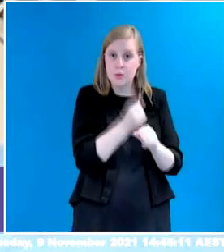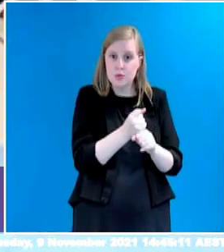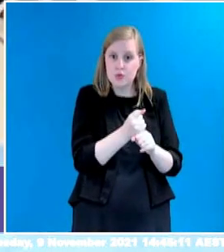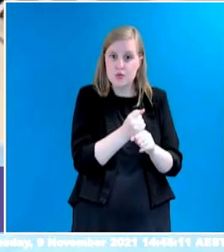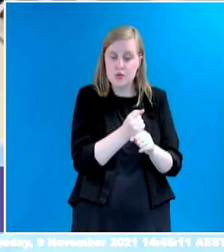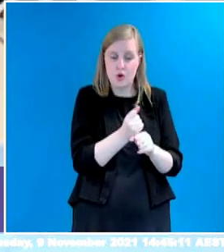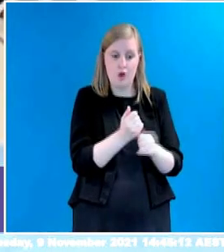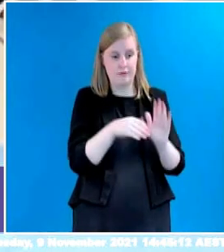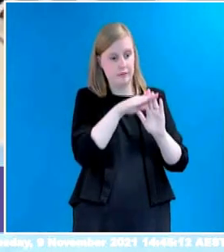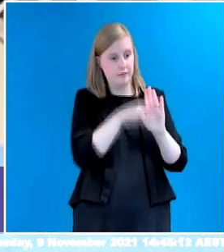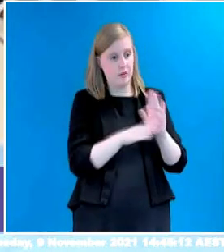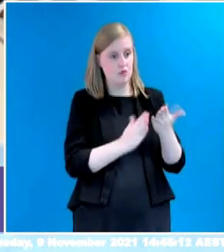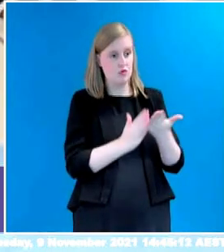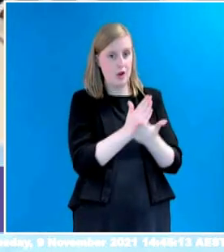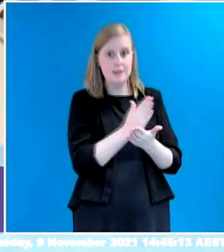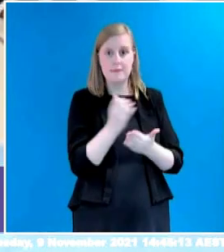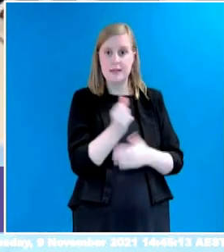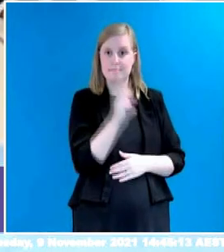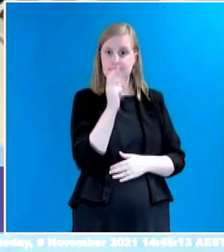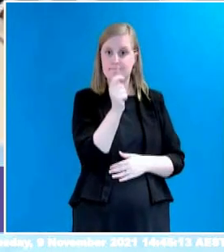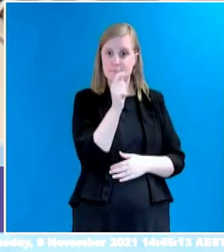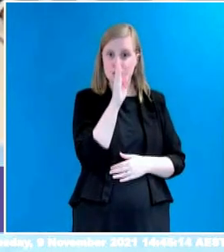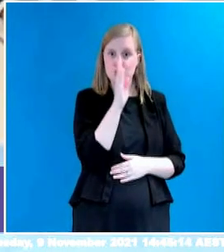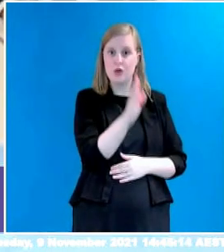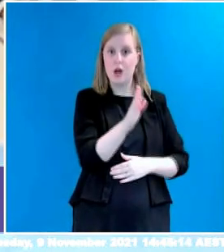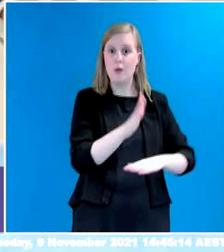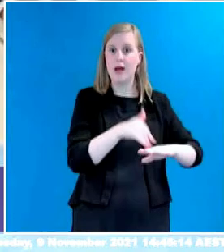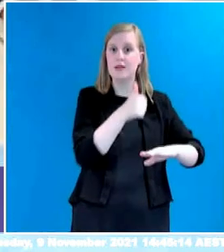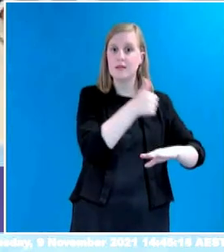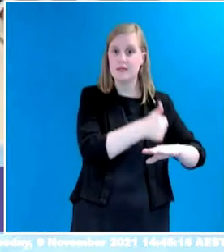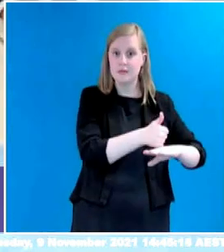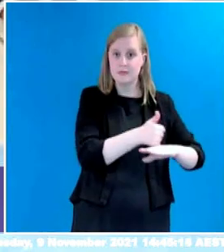What does that mean for Australia, when I have asked you earlier